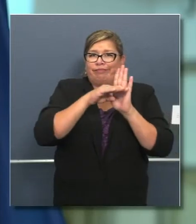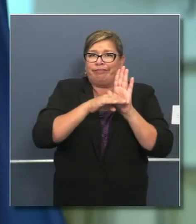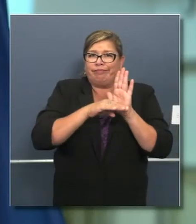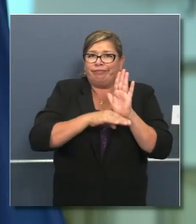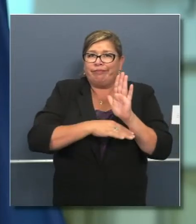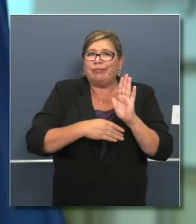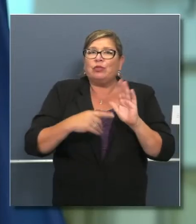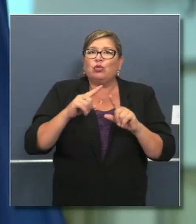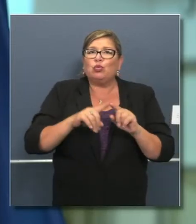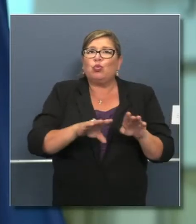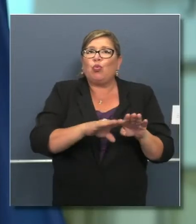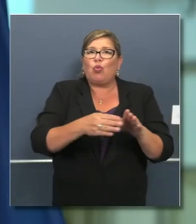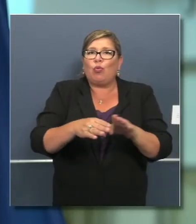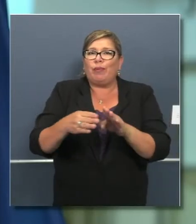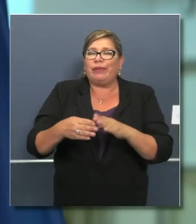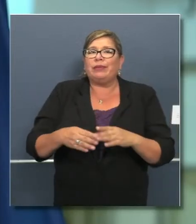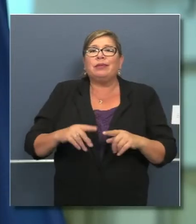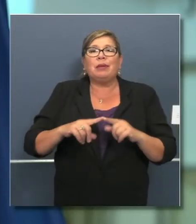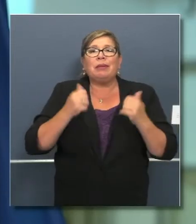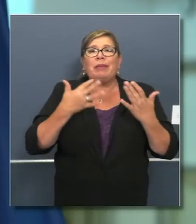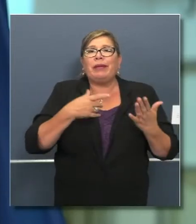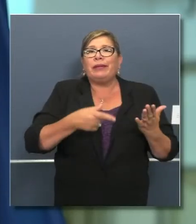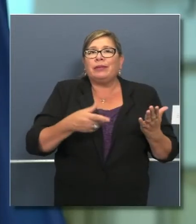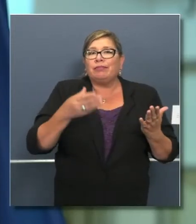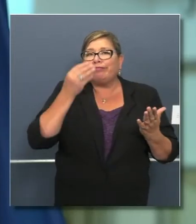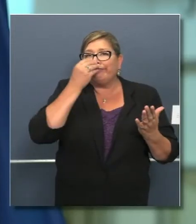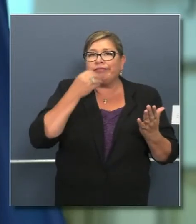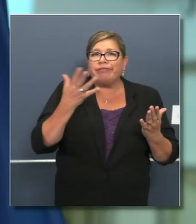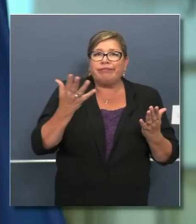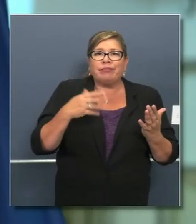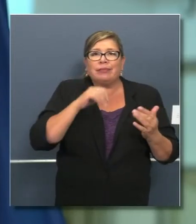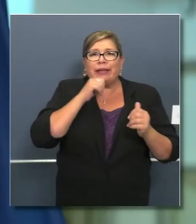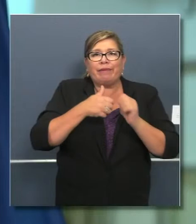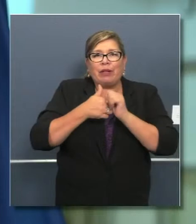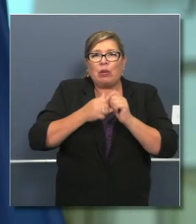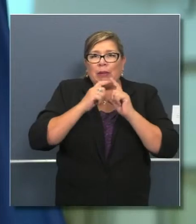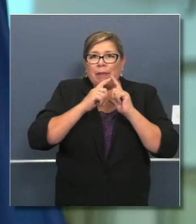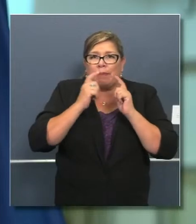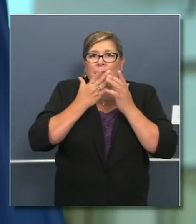the mass requirement talked about the financial repercussions but are you considering revoking